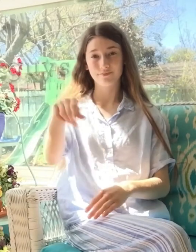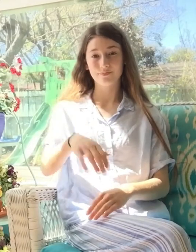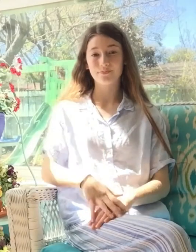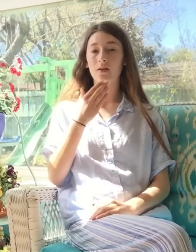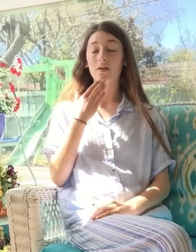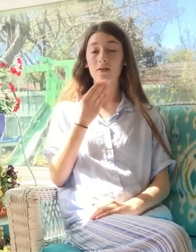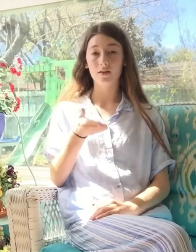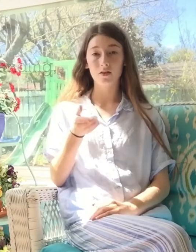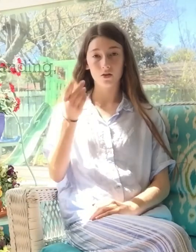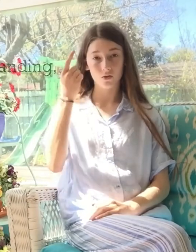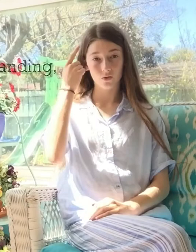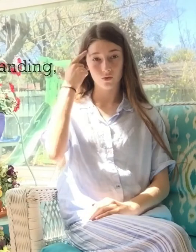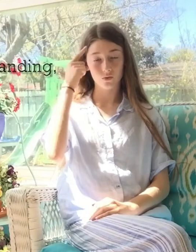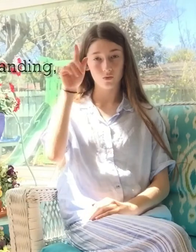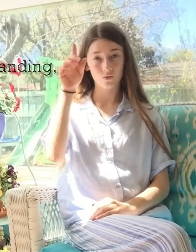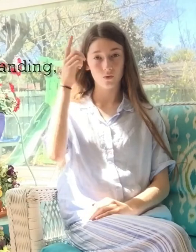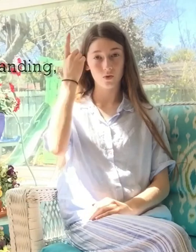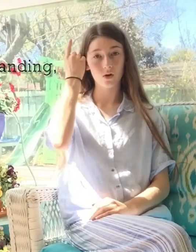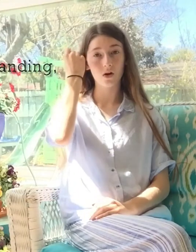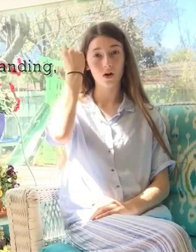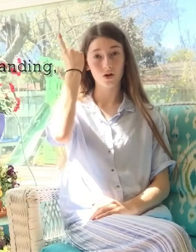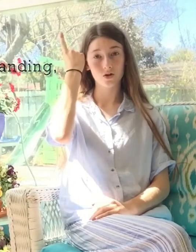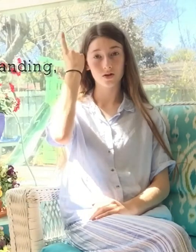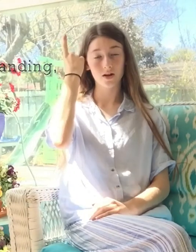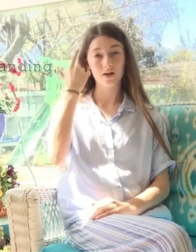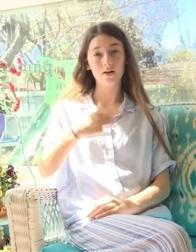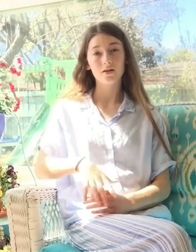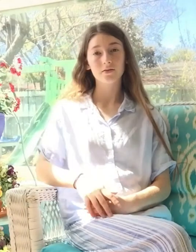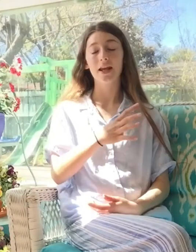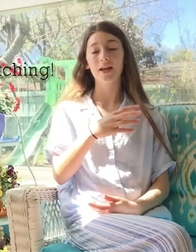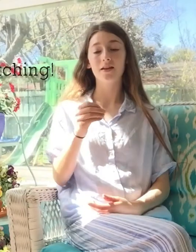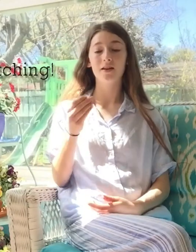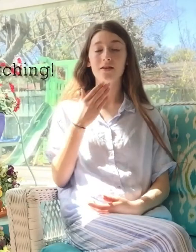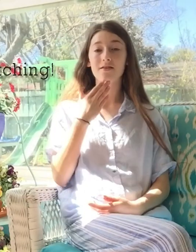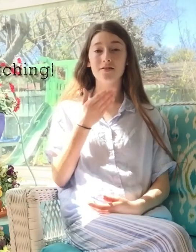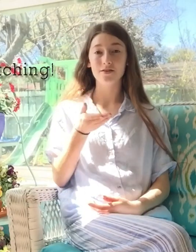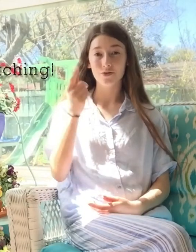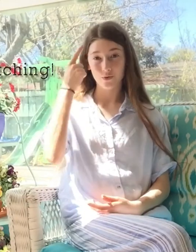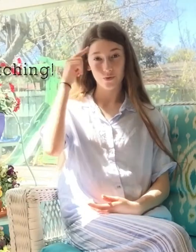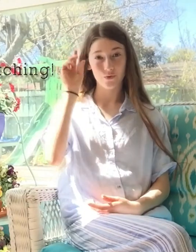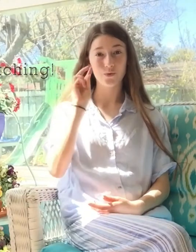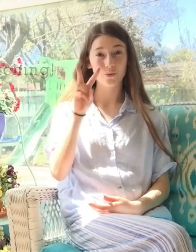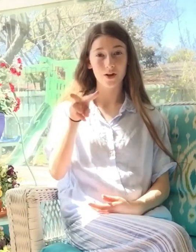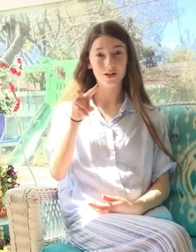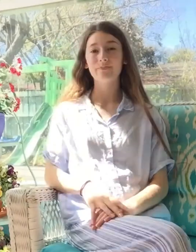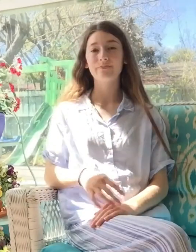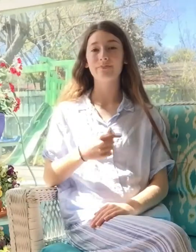Thank you for understanding. And thank you for watching!